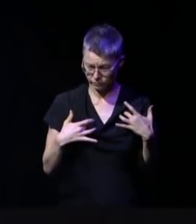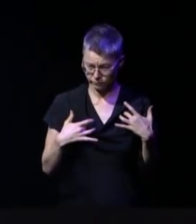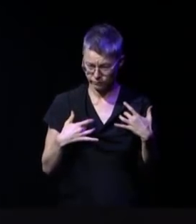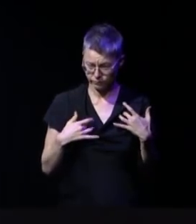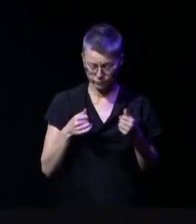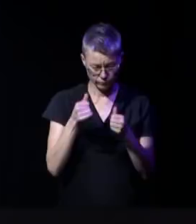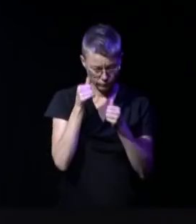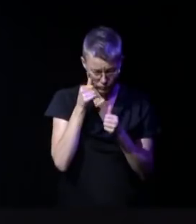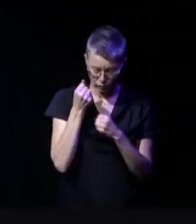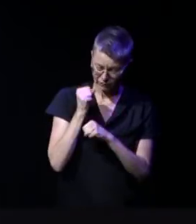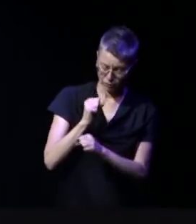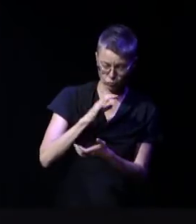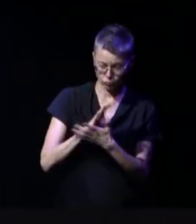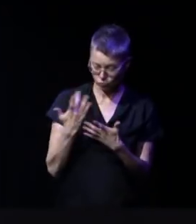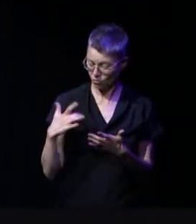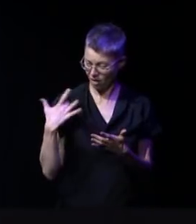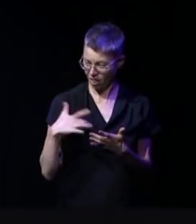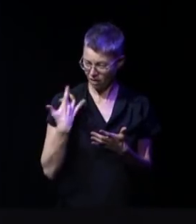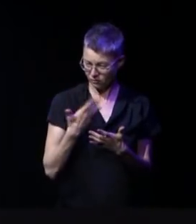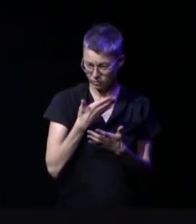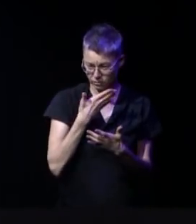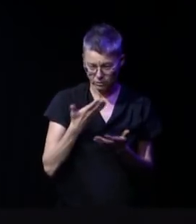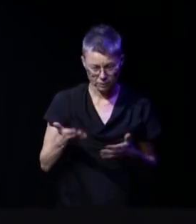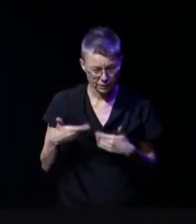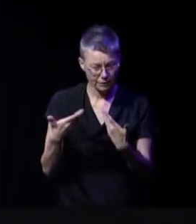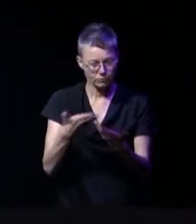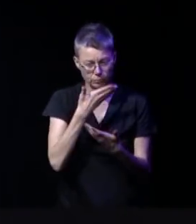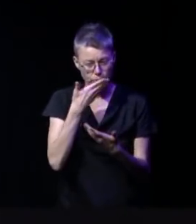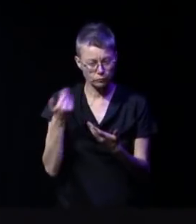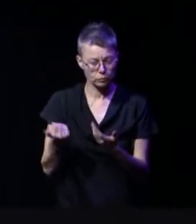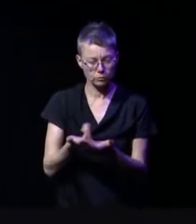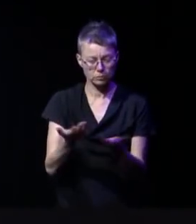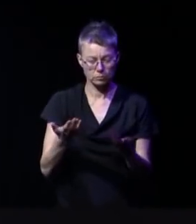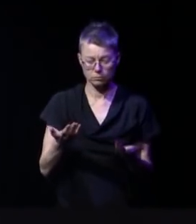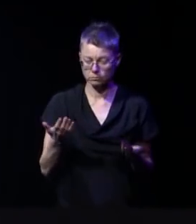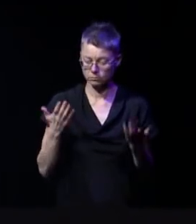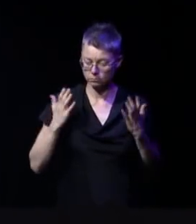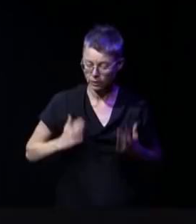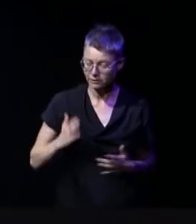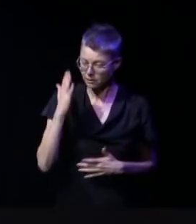and defend true life-sustaining beauty everywhere, in our bodies and minds, in our food and friendships, in our homes